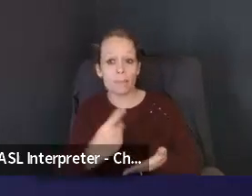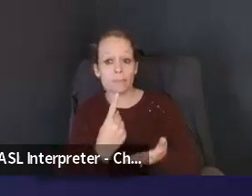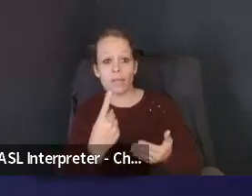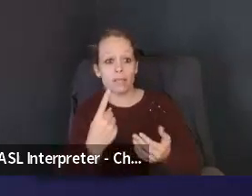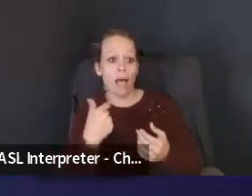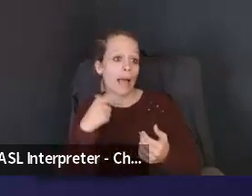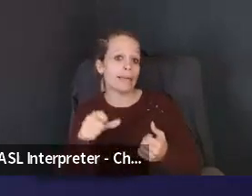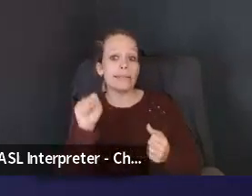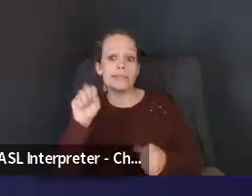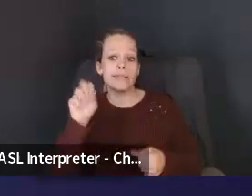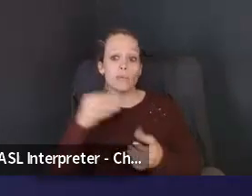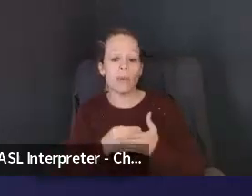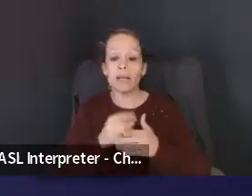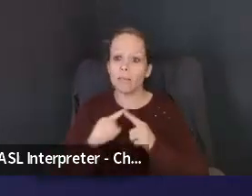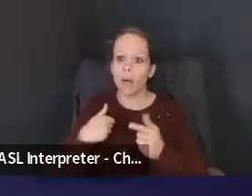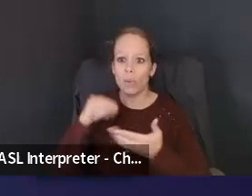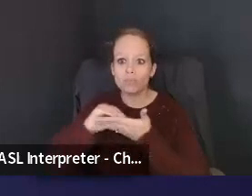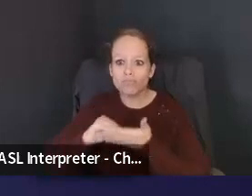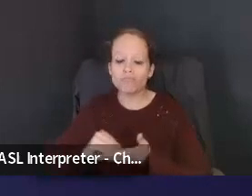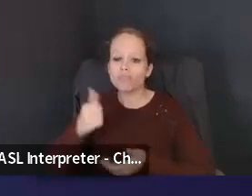these are the specific programs that we're going to buy that we're going to utilize and here's how